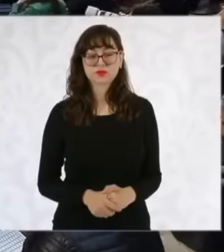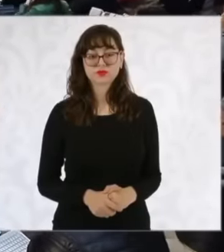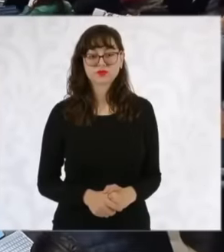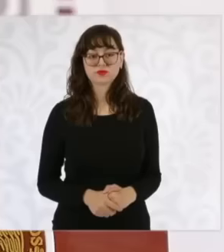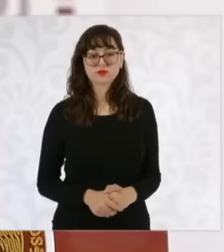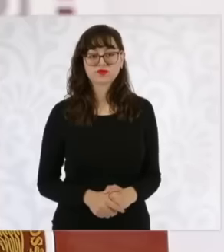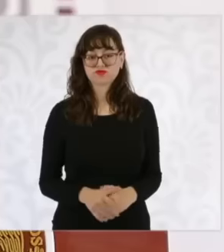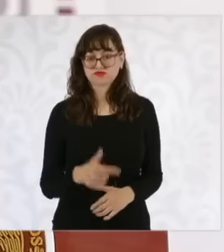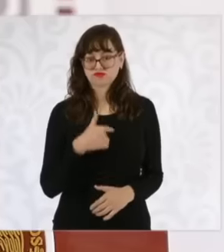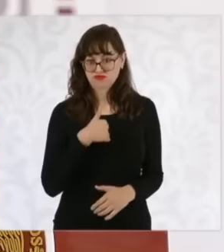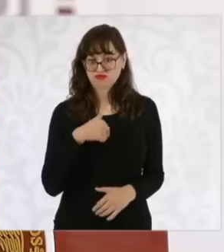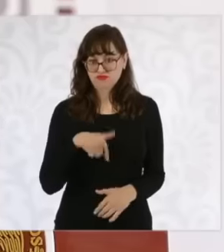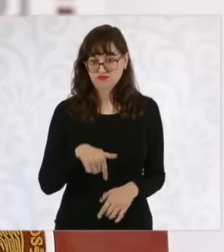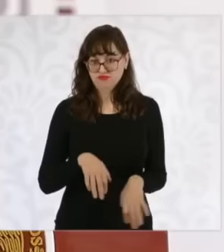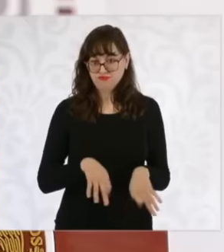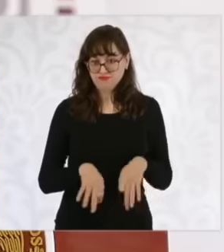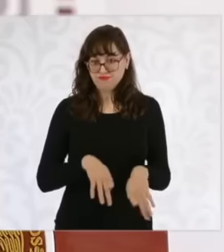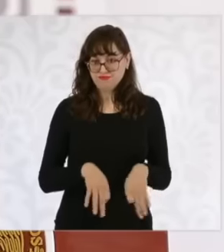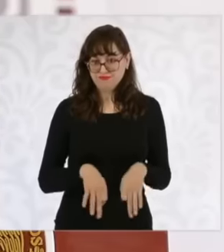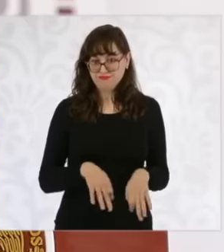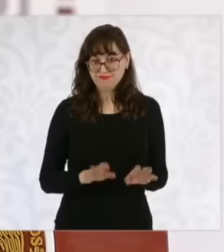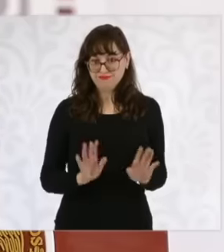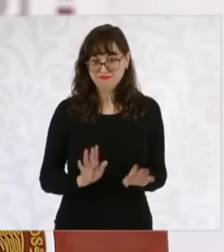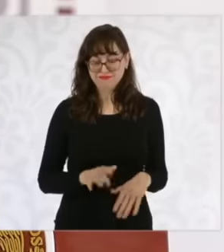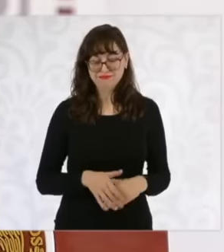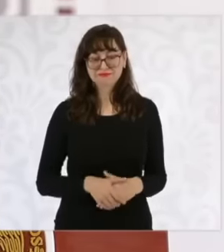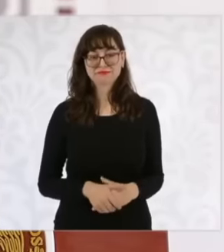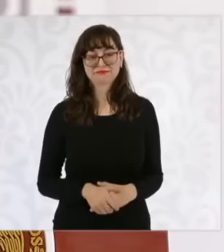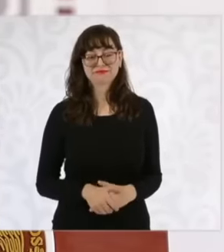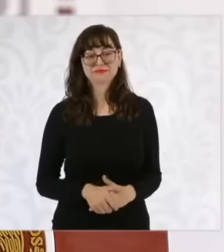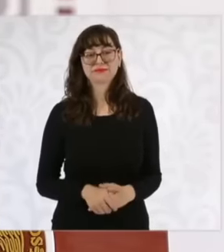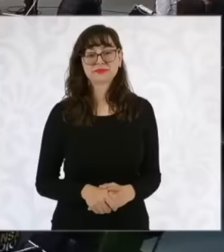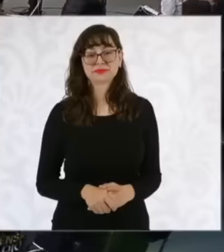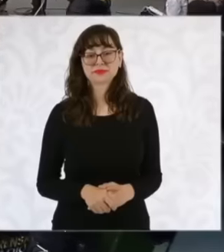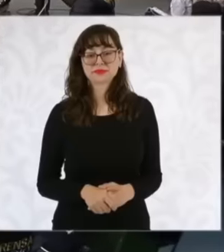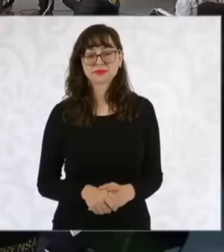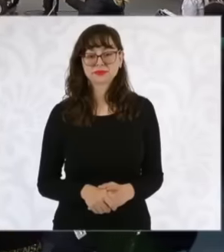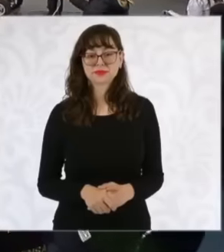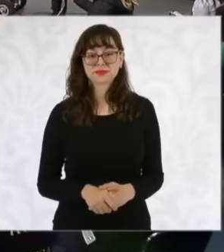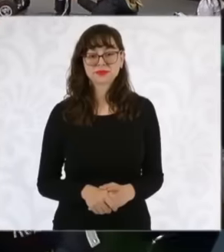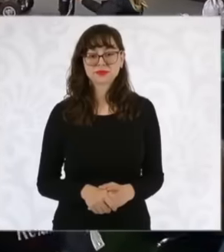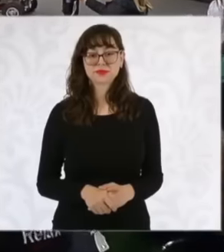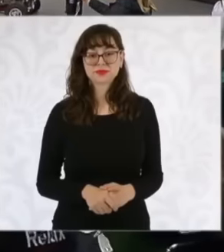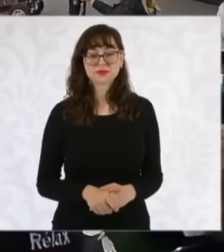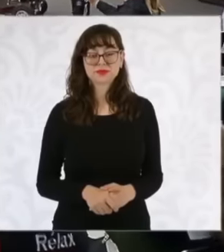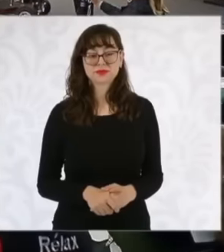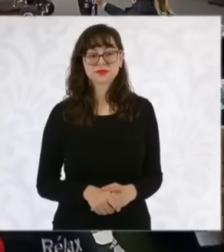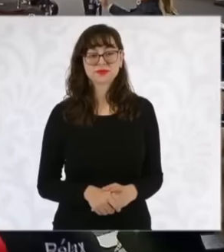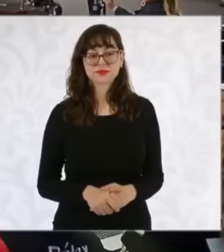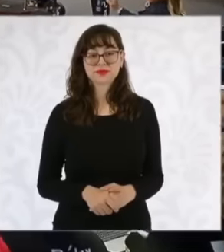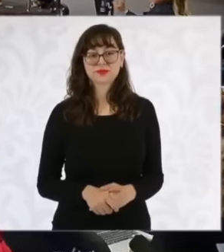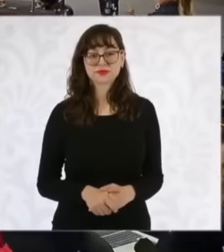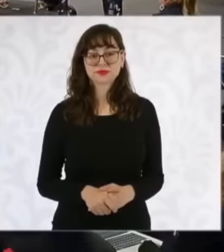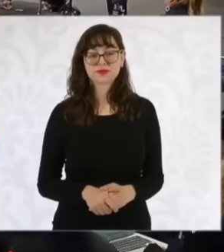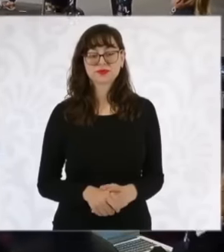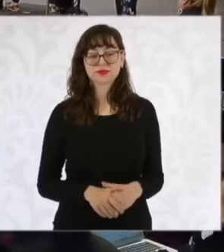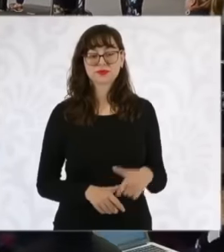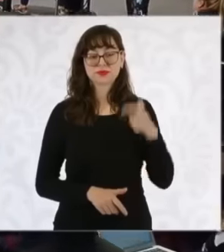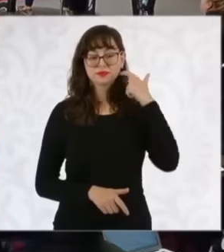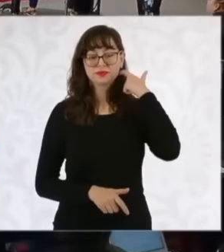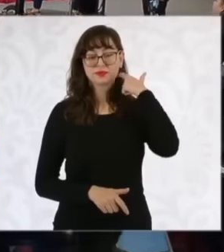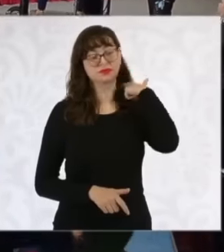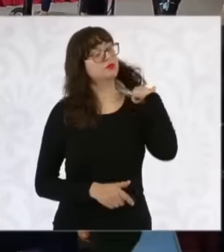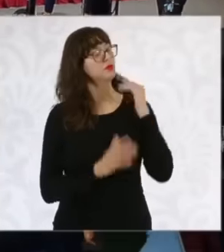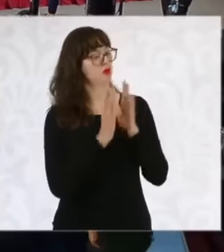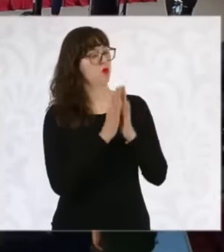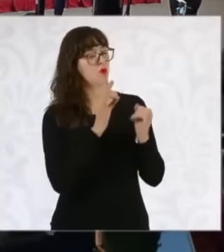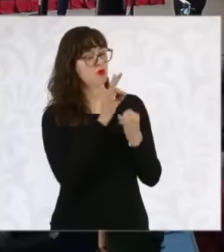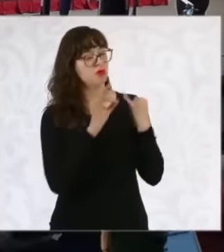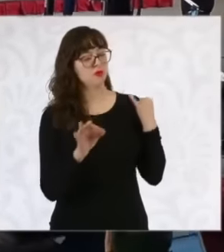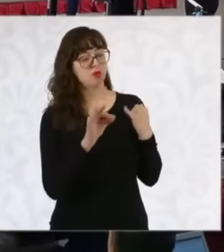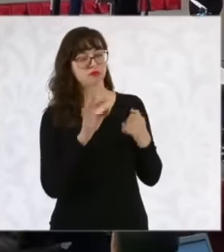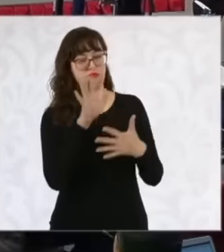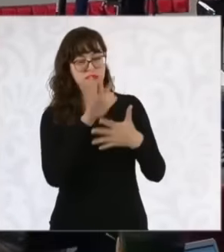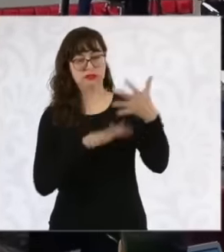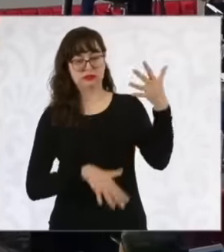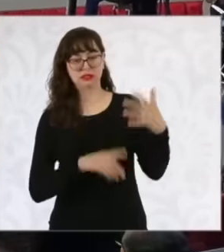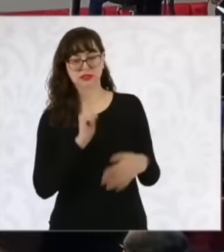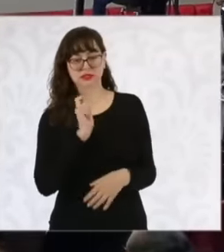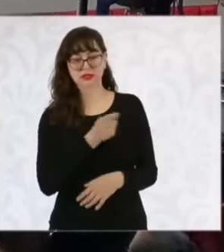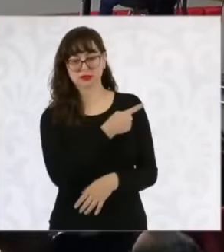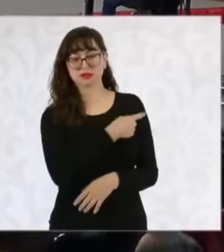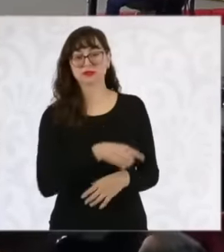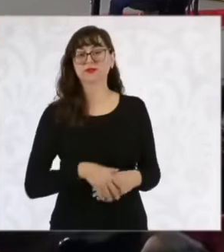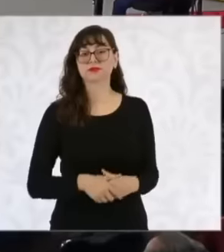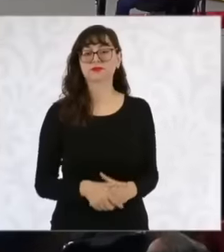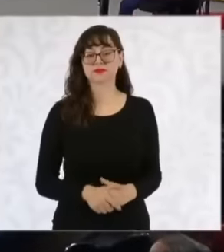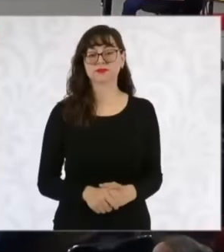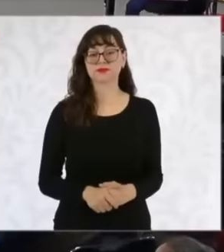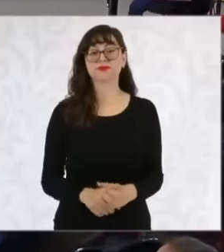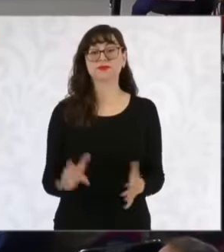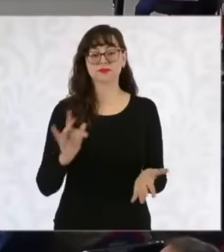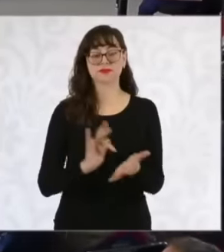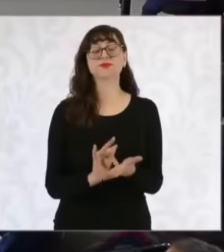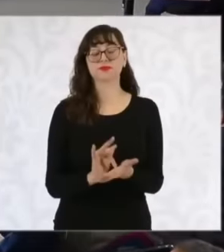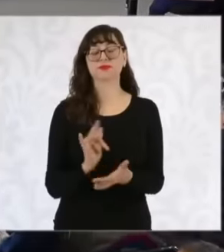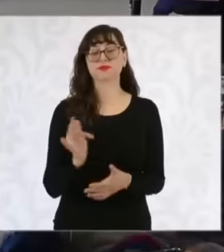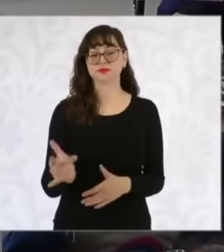working. Let's see . Do you want to finish very quickly? Thank you. Good morning. What is asked